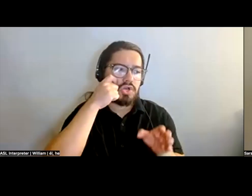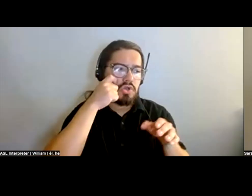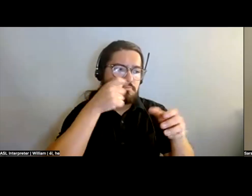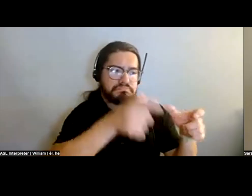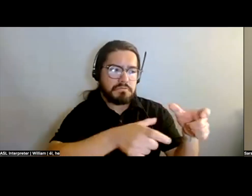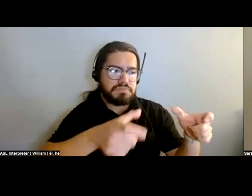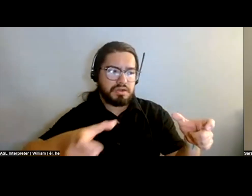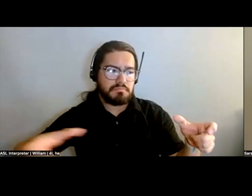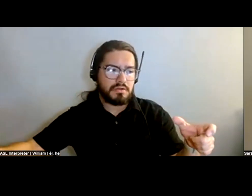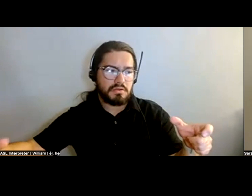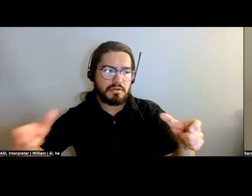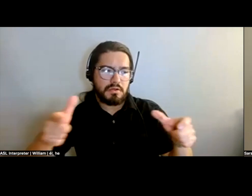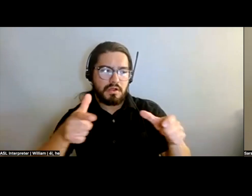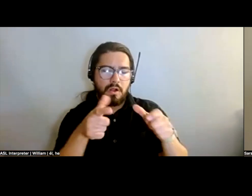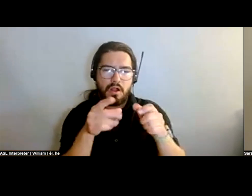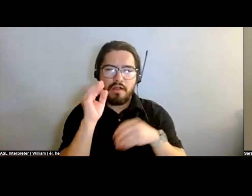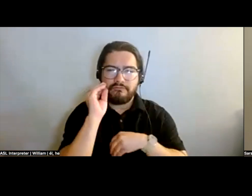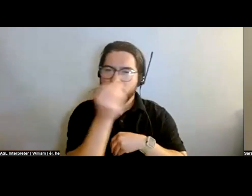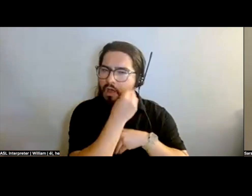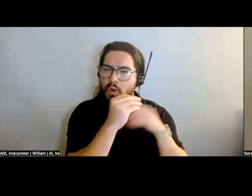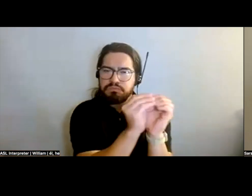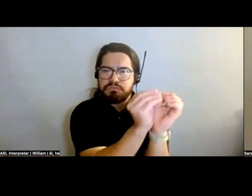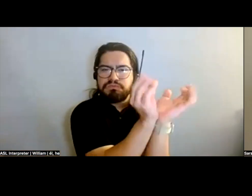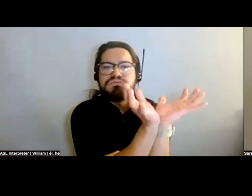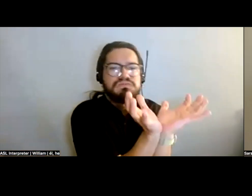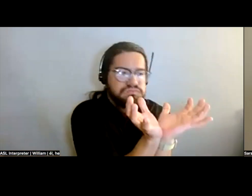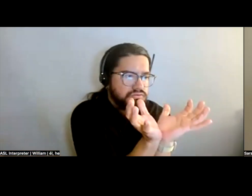I recycle fire from the stubs of smoked joints